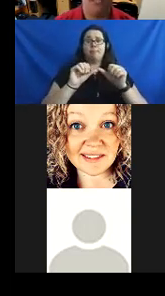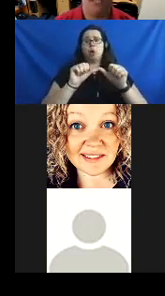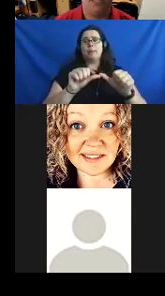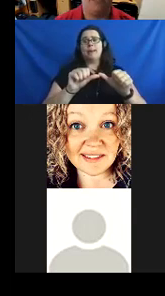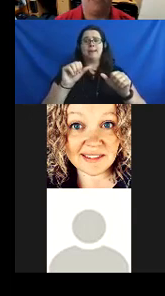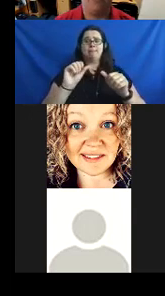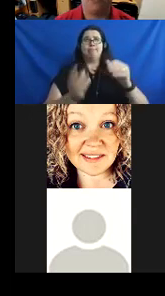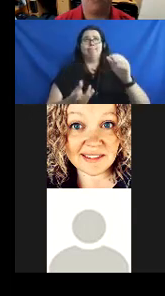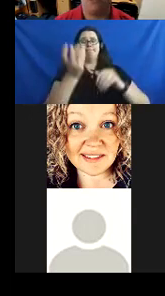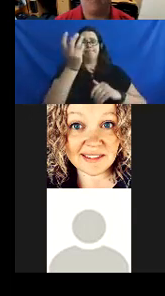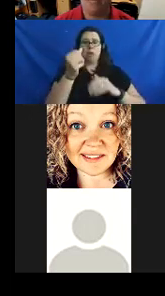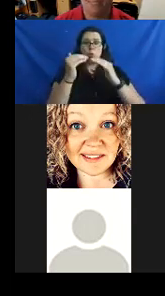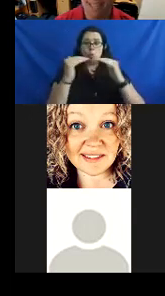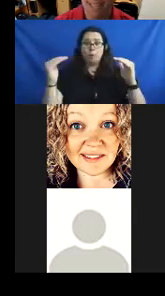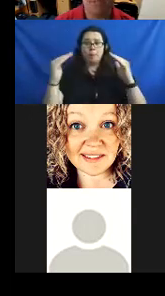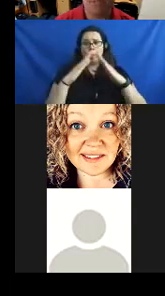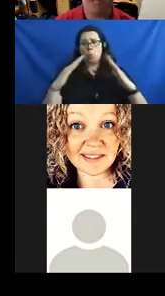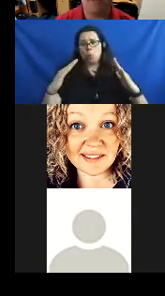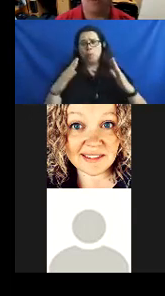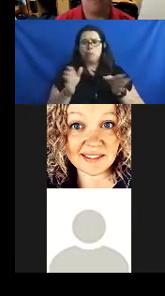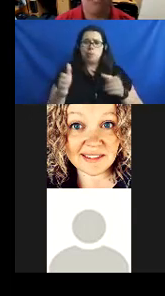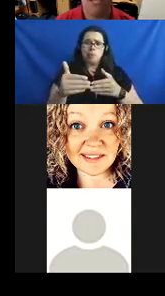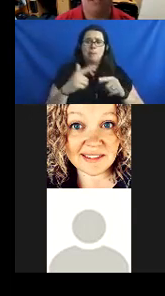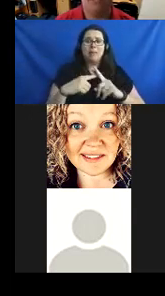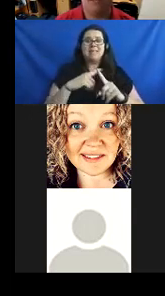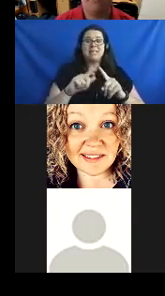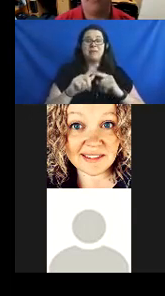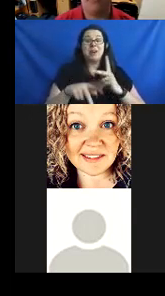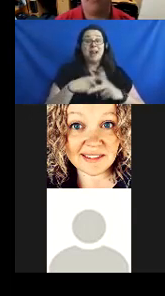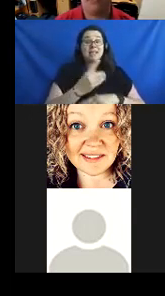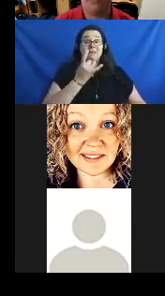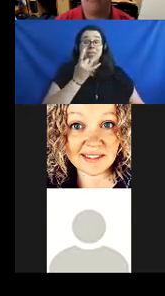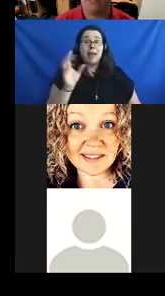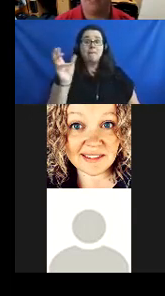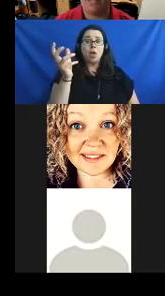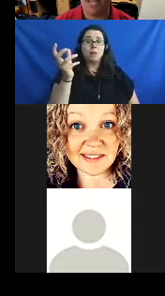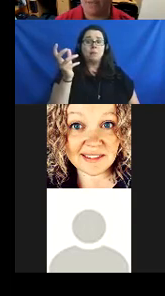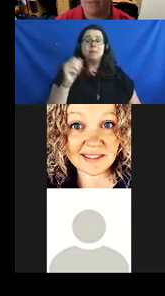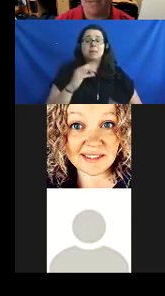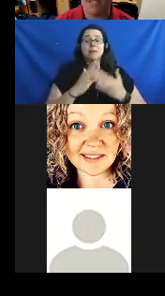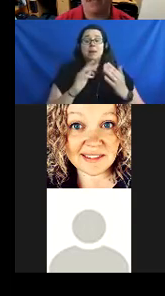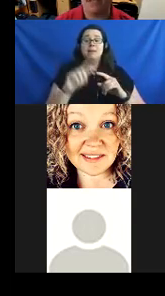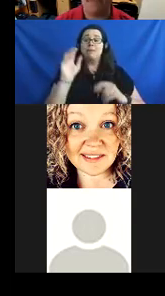THERE IS ALSO DIFFERENT TYPES OF LIGHTBULBS. SOME OF THOSE PRODUCE DIFFERENT TYPES OF LIGHT THAT